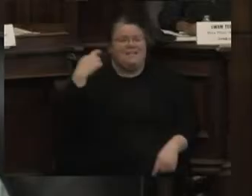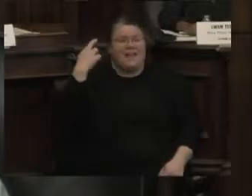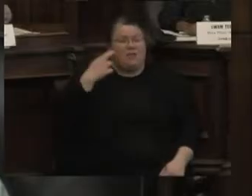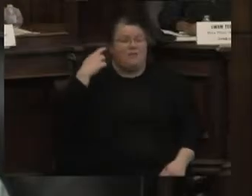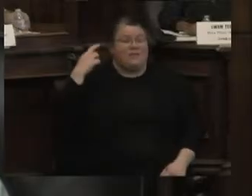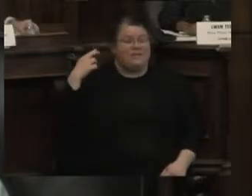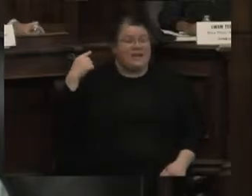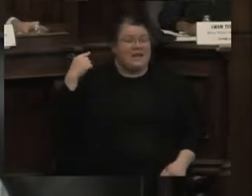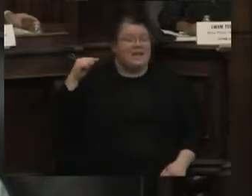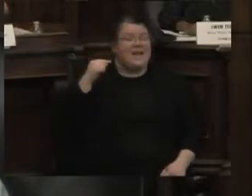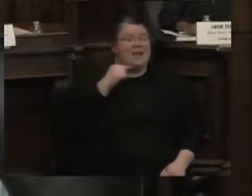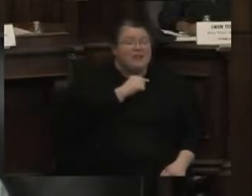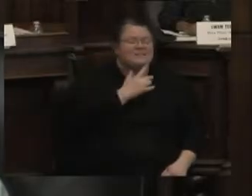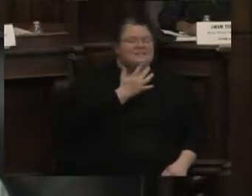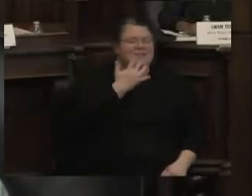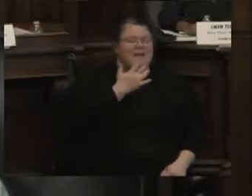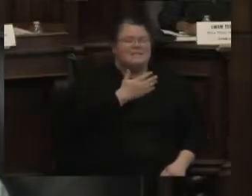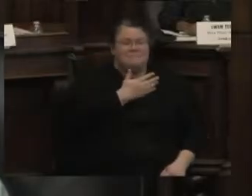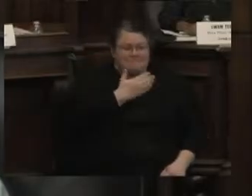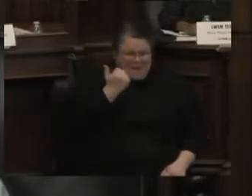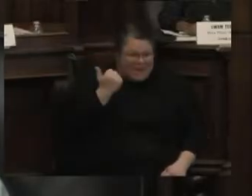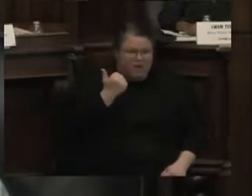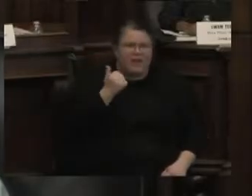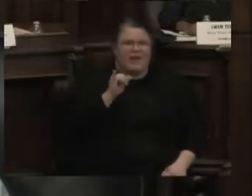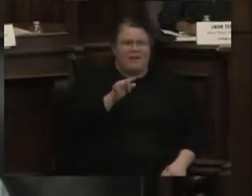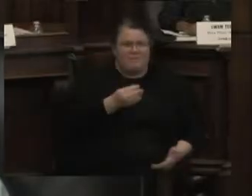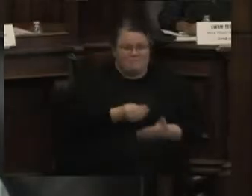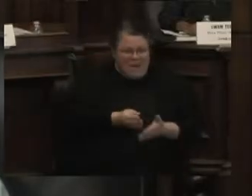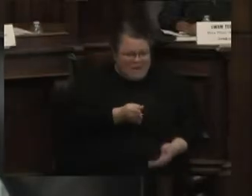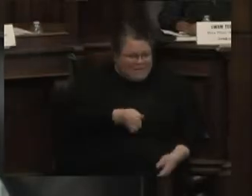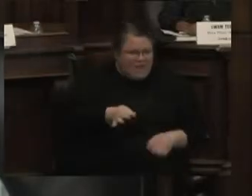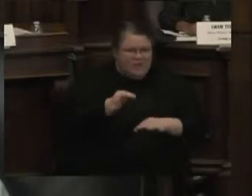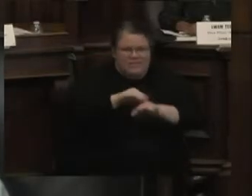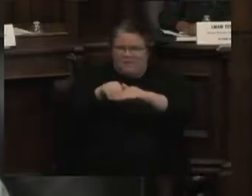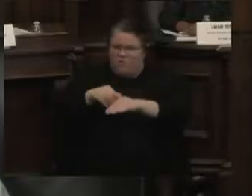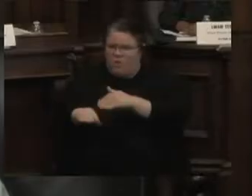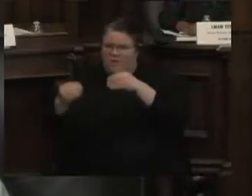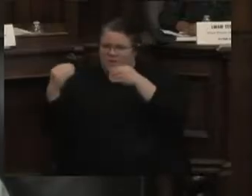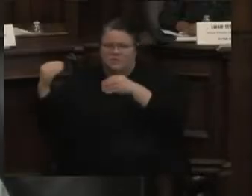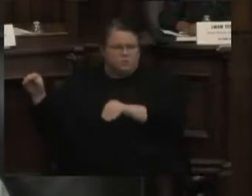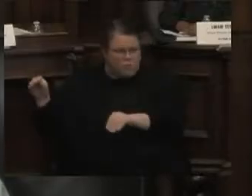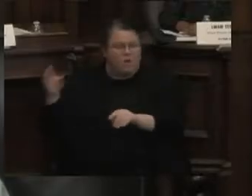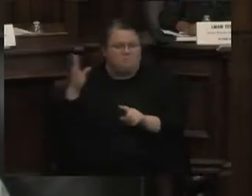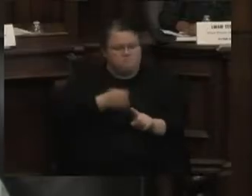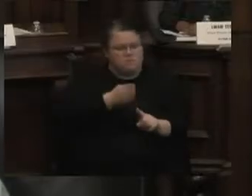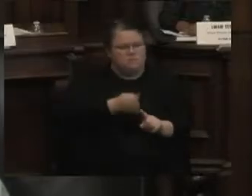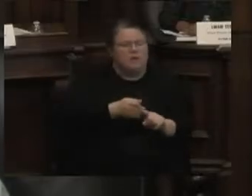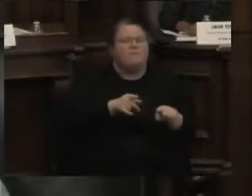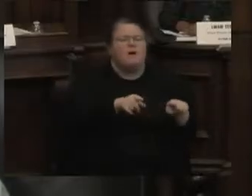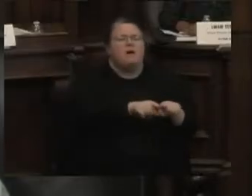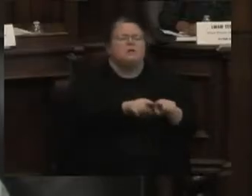who like to get up early in the morning, who understand that carrots are much fresher and